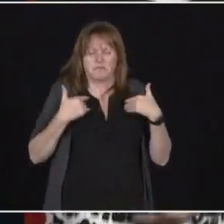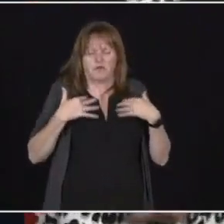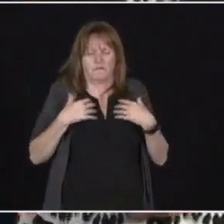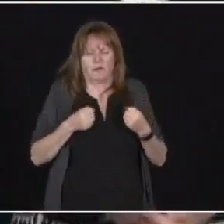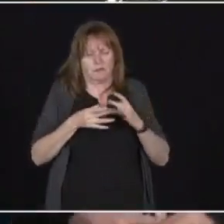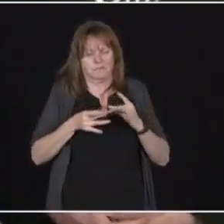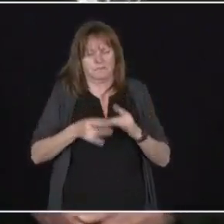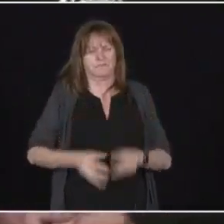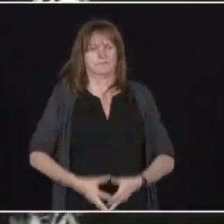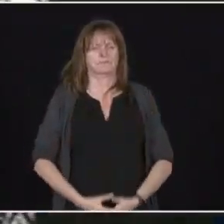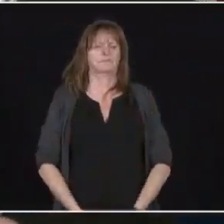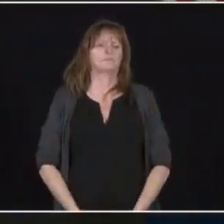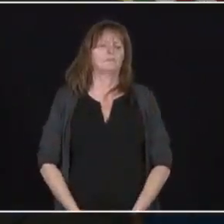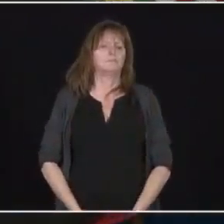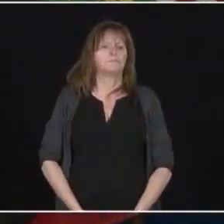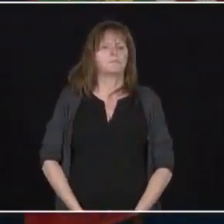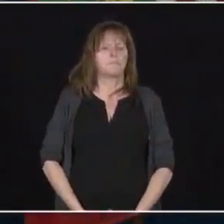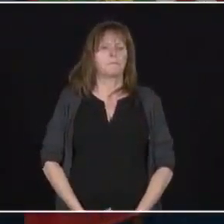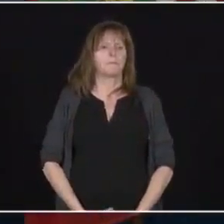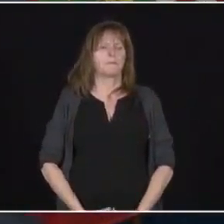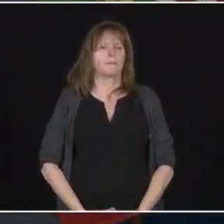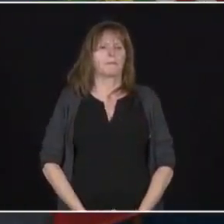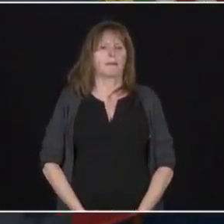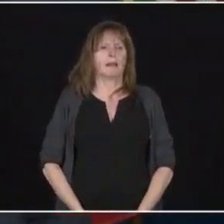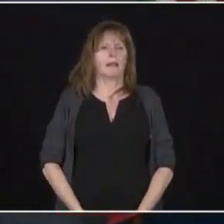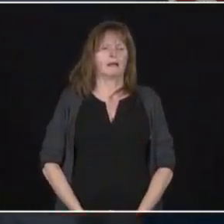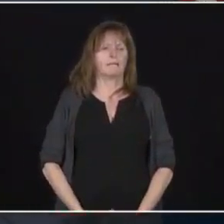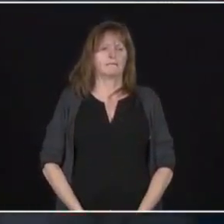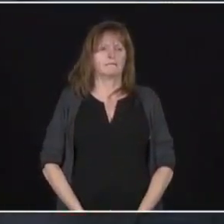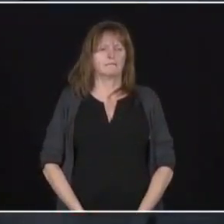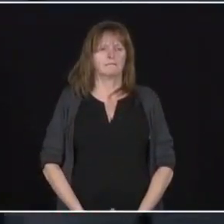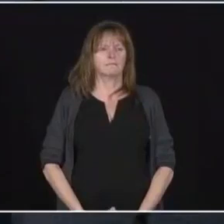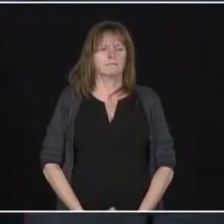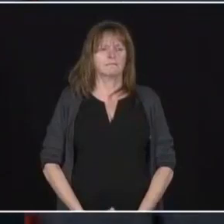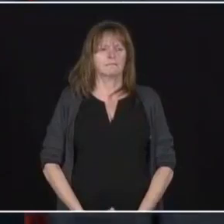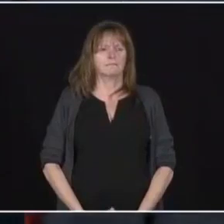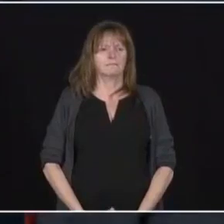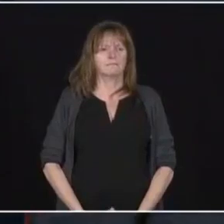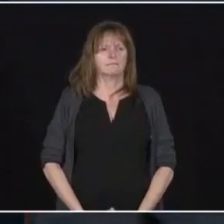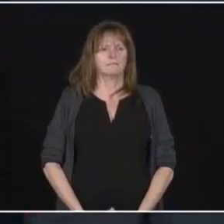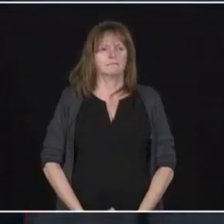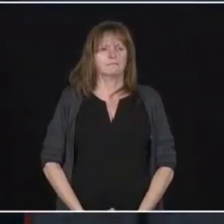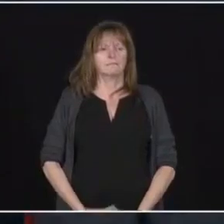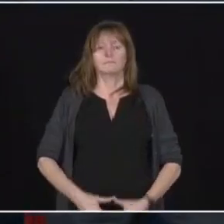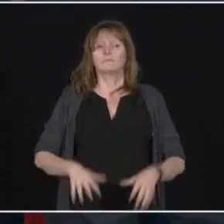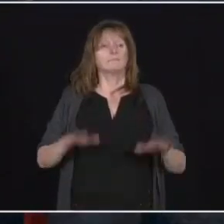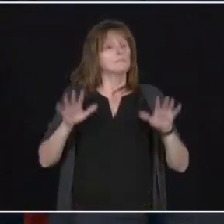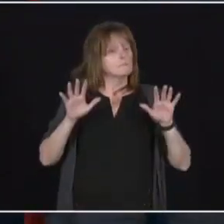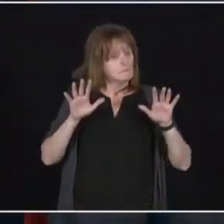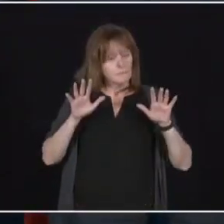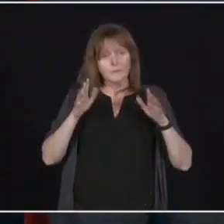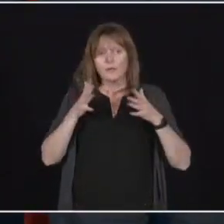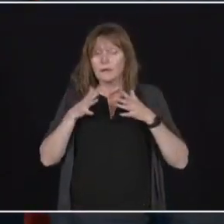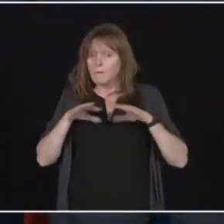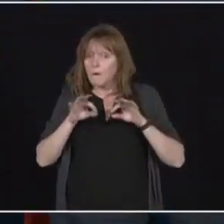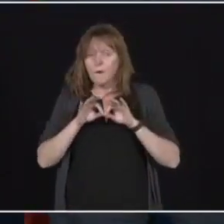I think it is pretty straightforward. I will posit over to the Minister of Health. I think it is also really important to